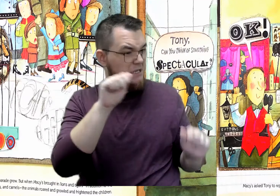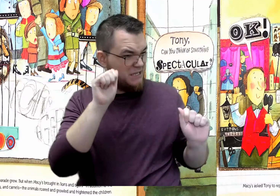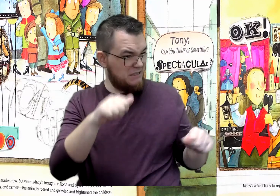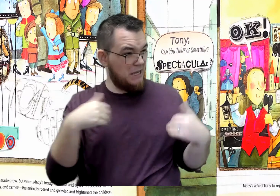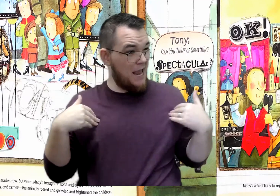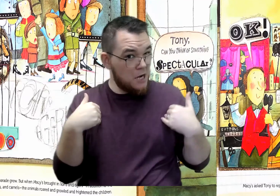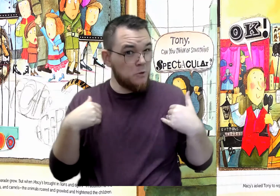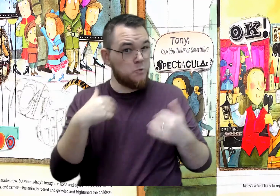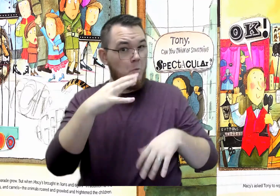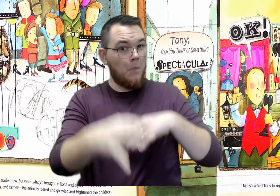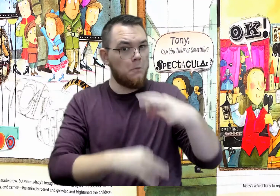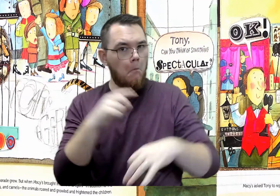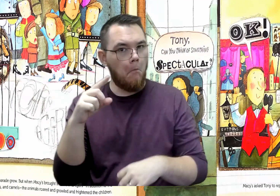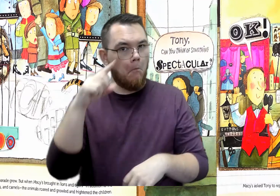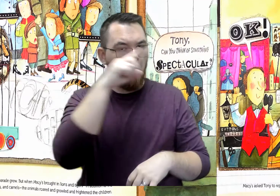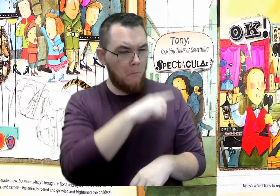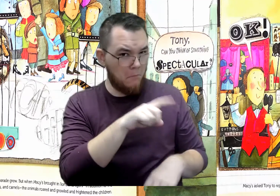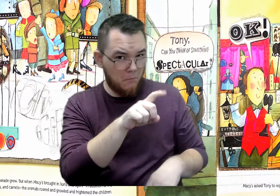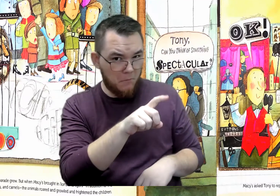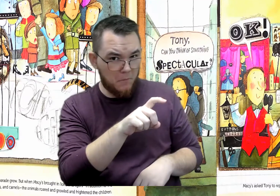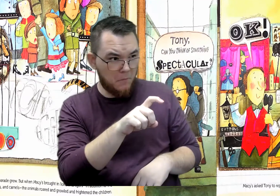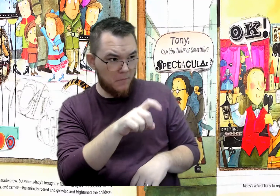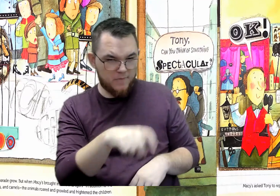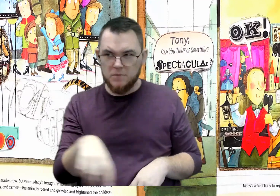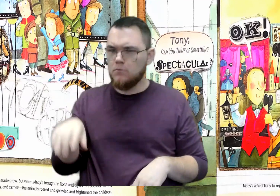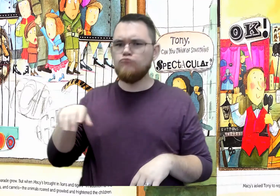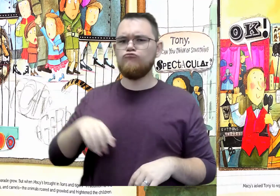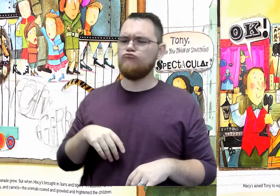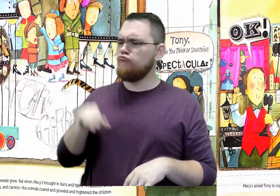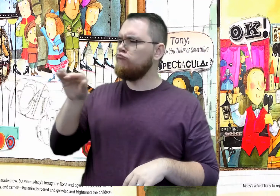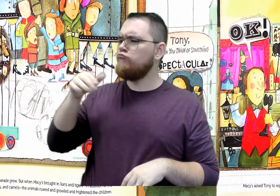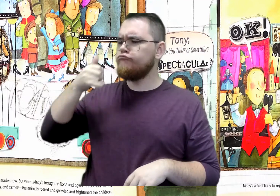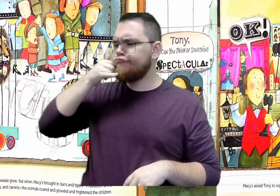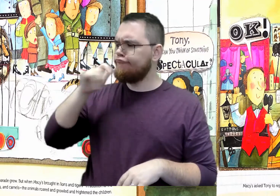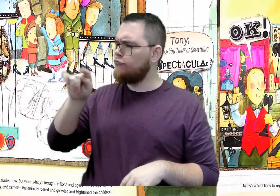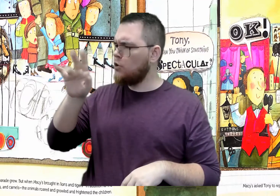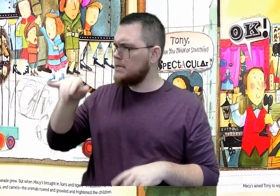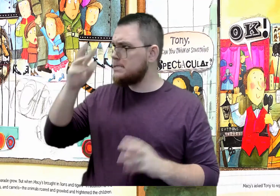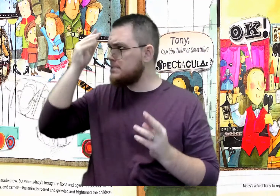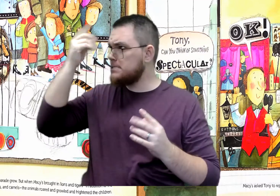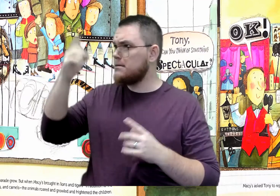“Tony, can you think of something SPECTACULAR?”